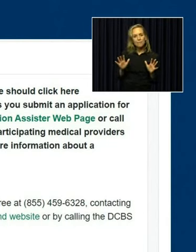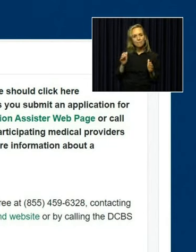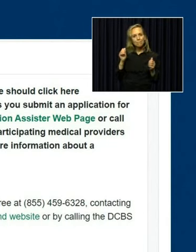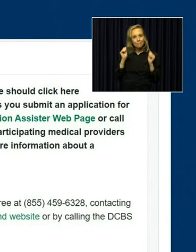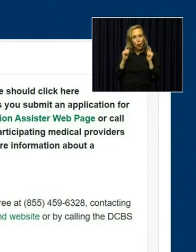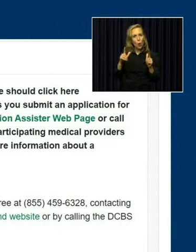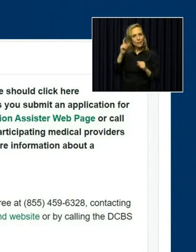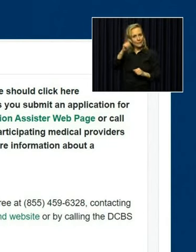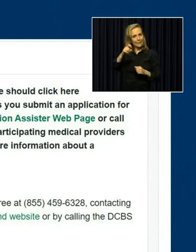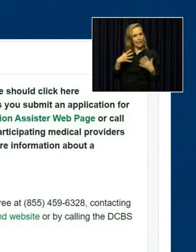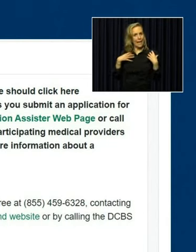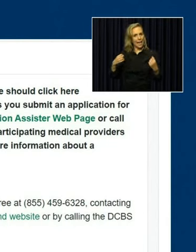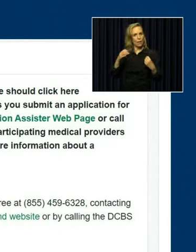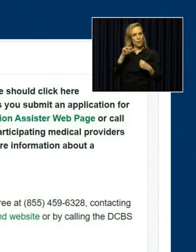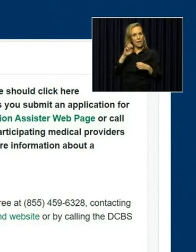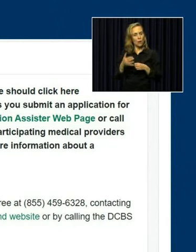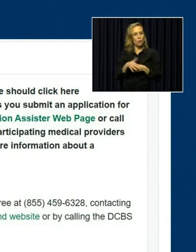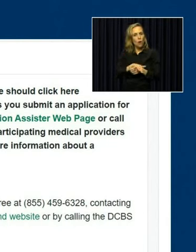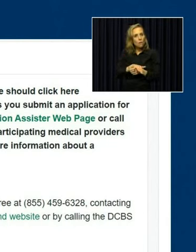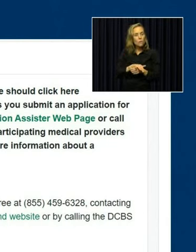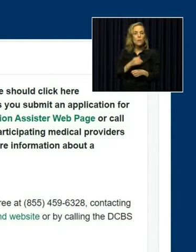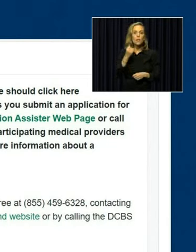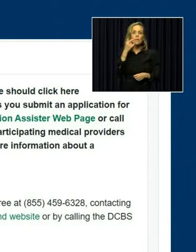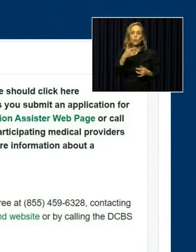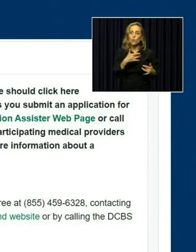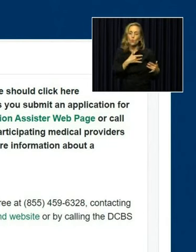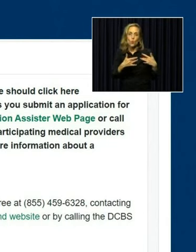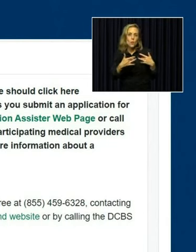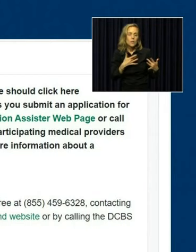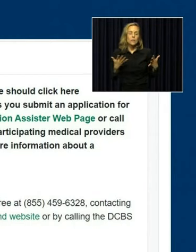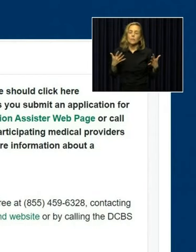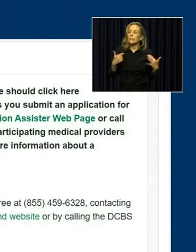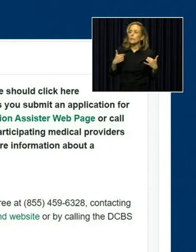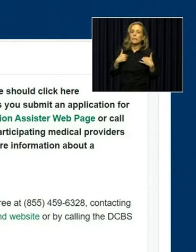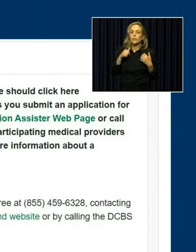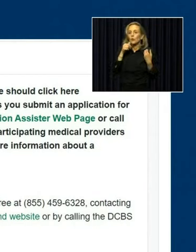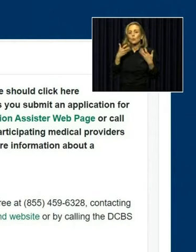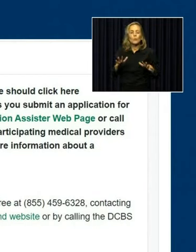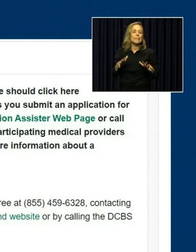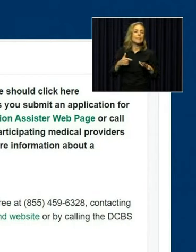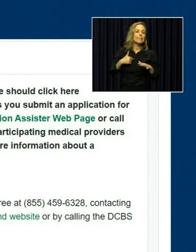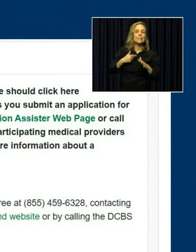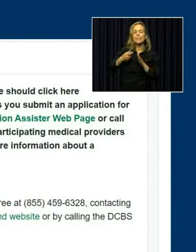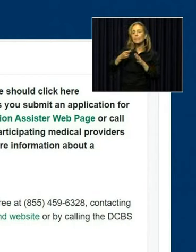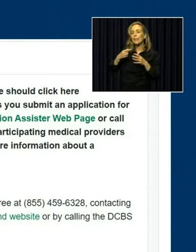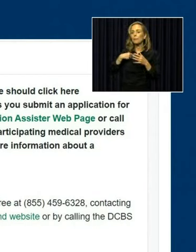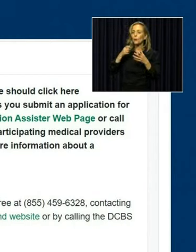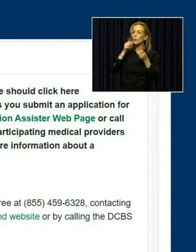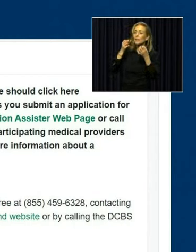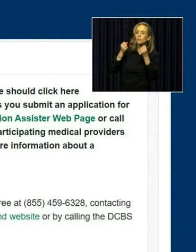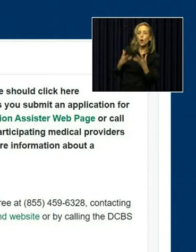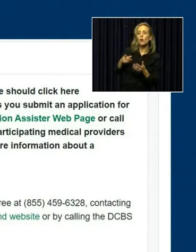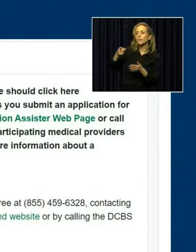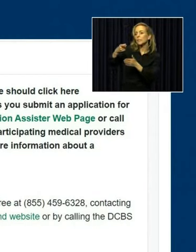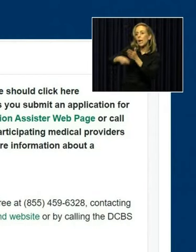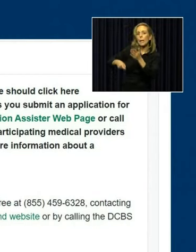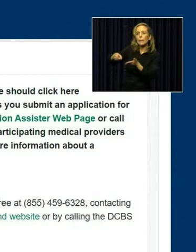AN IMMEDIATE NEED FOR FOOD, YOU CAN ALWAYS USE THE 211 NUMBER